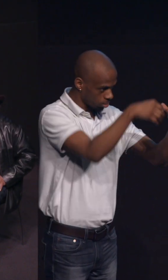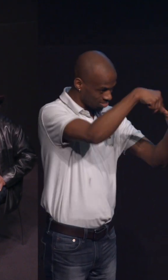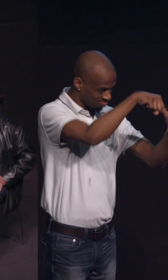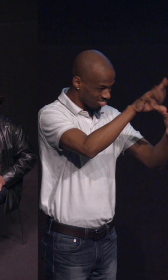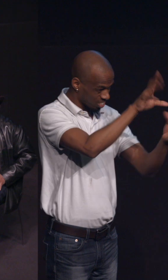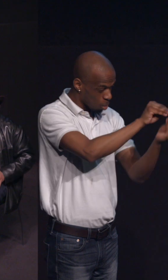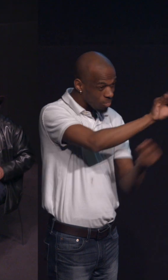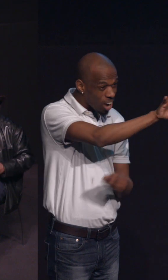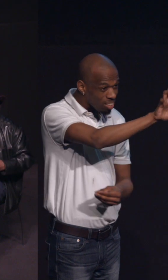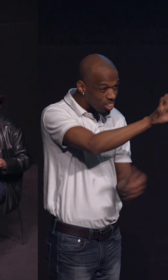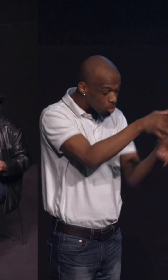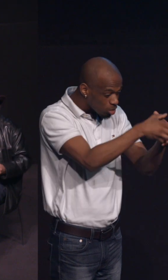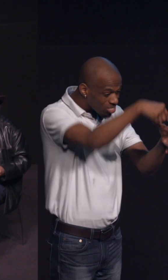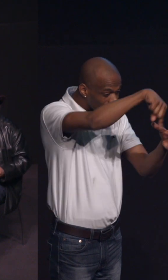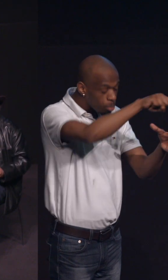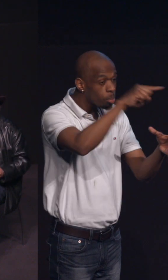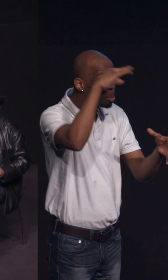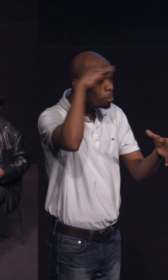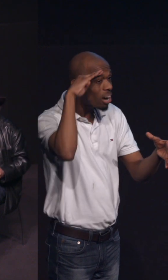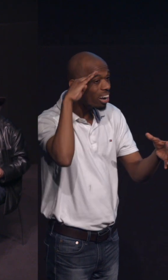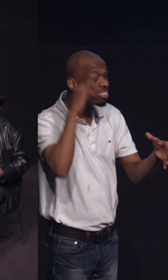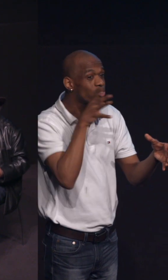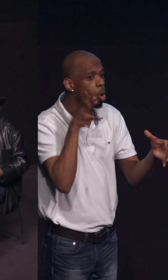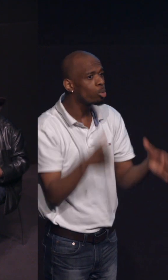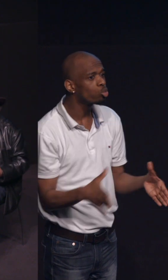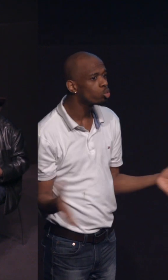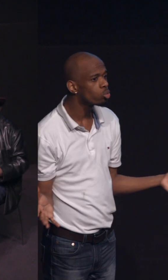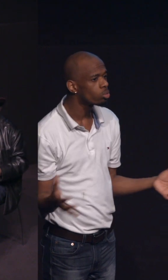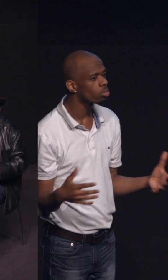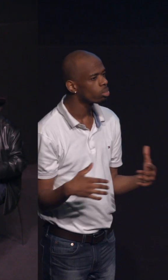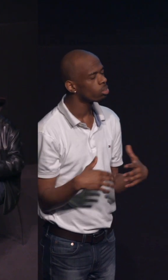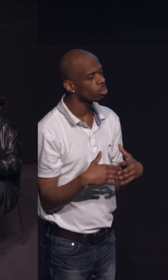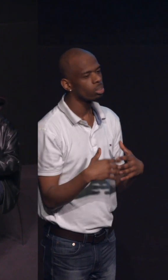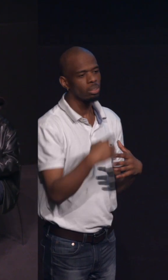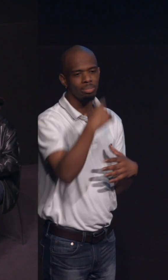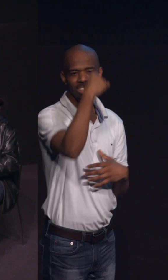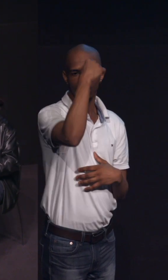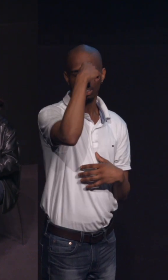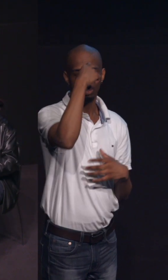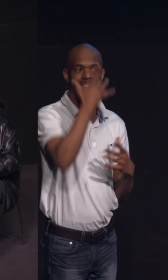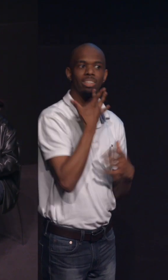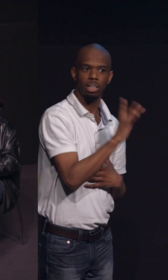I think it's improves his stand because thanks to urban garden,